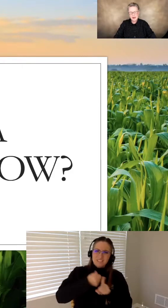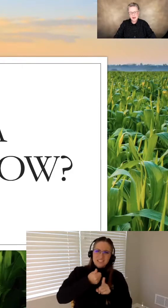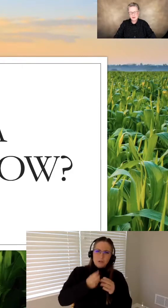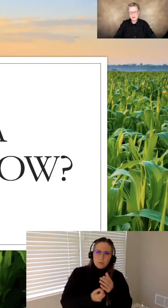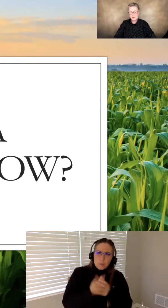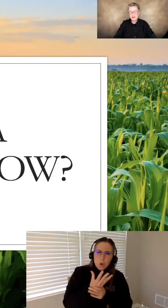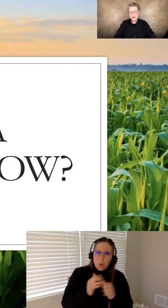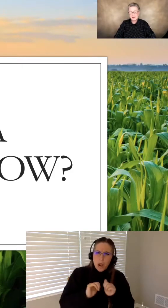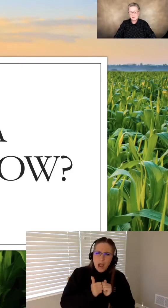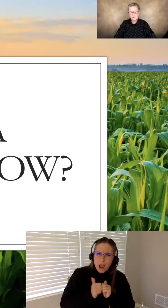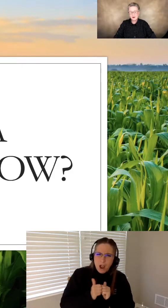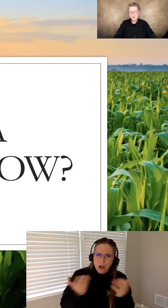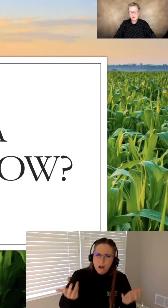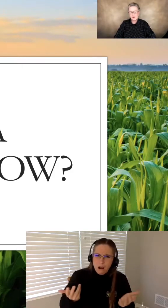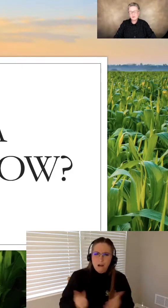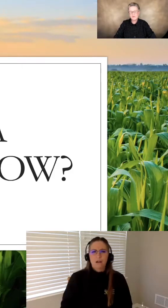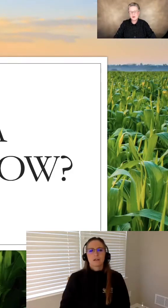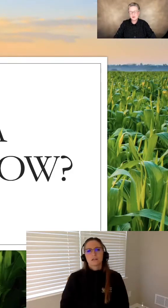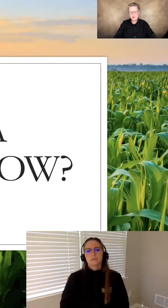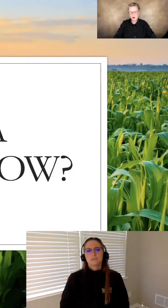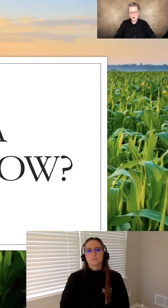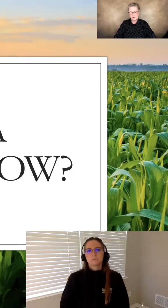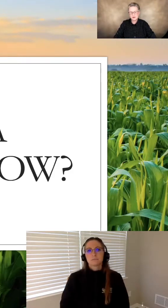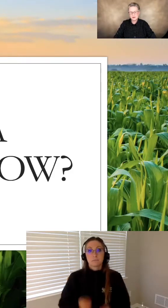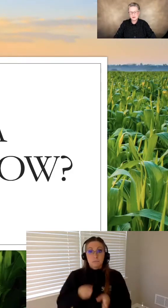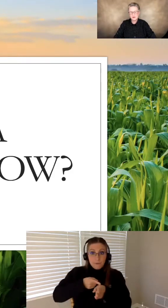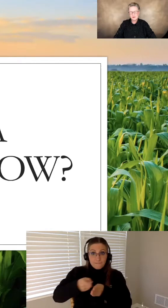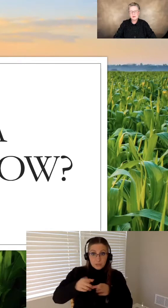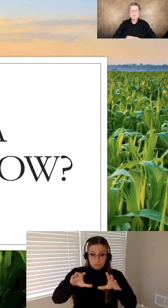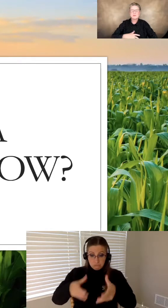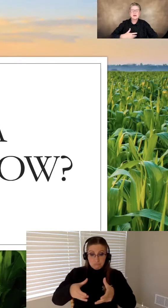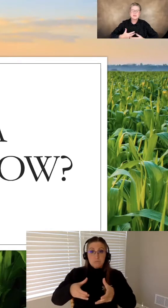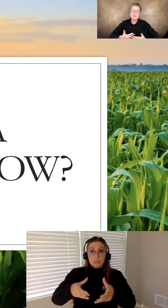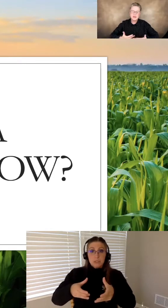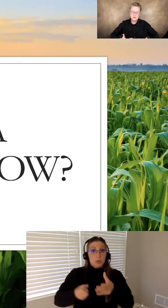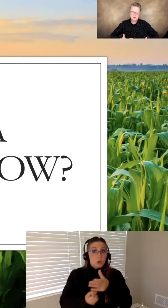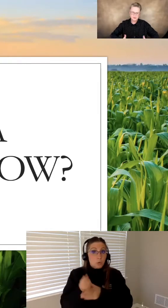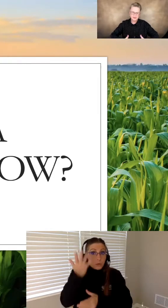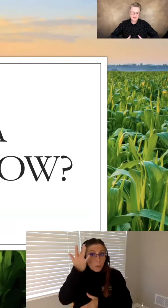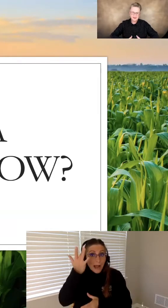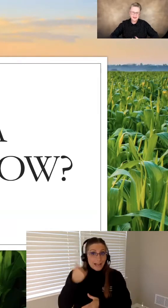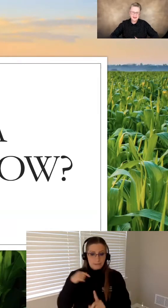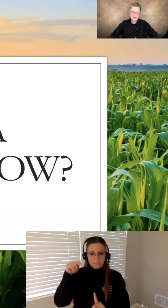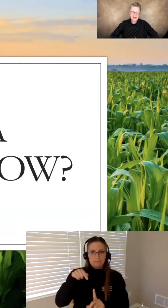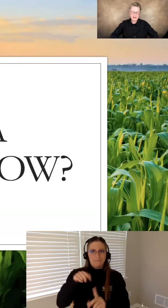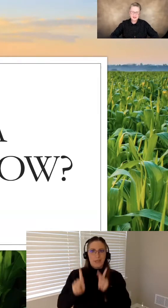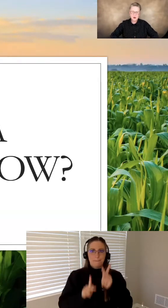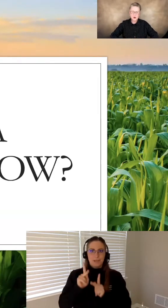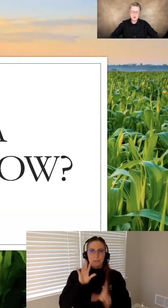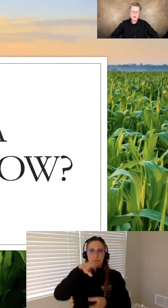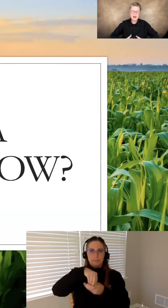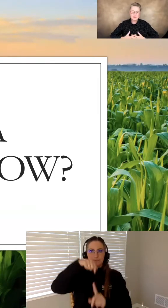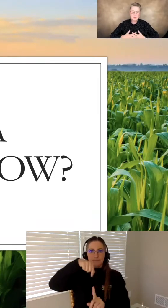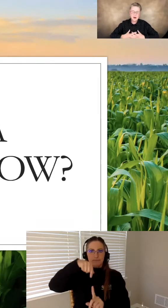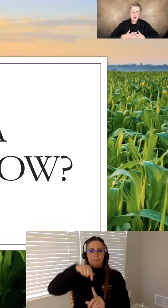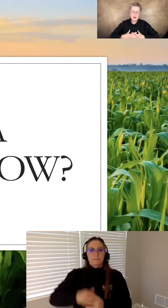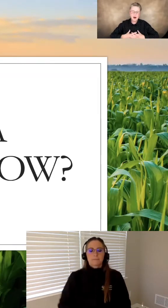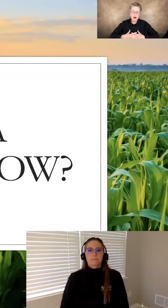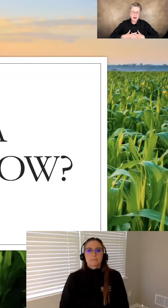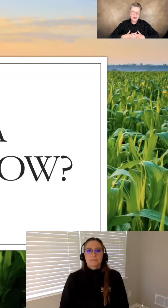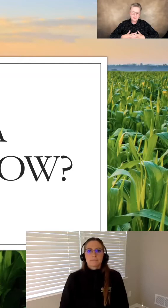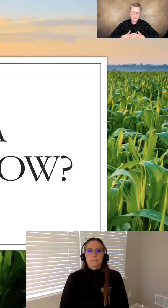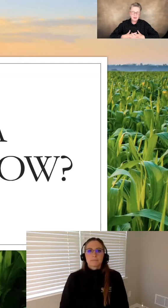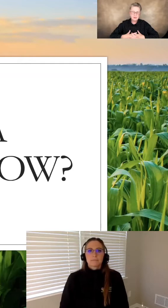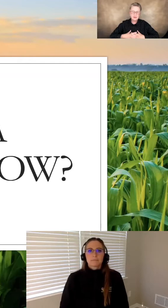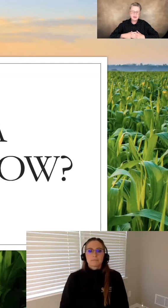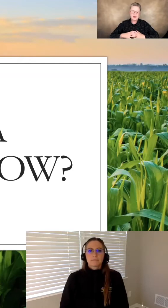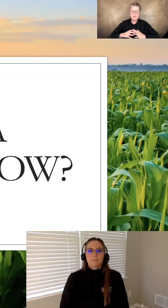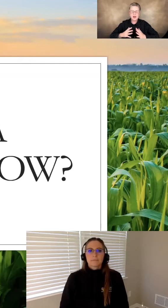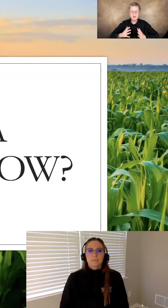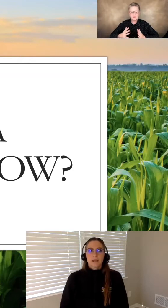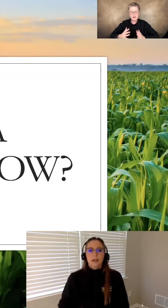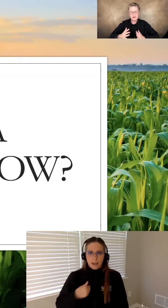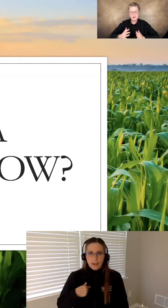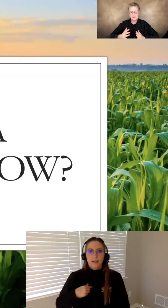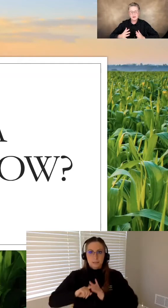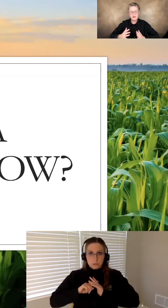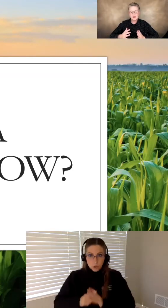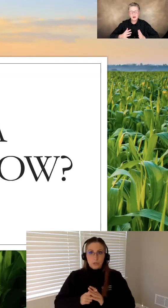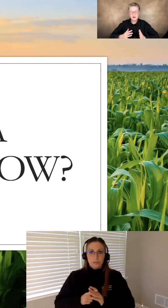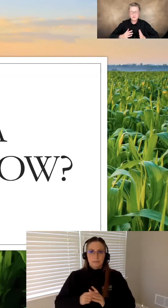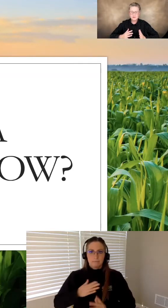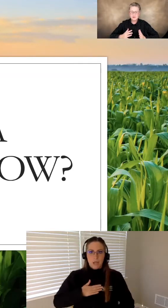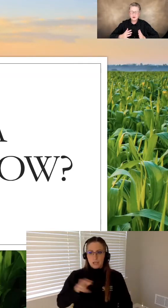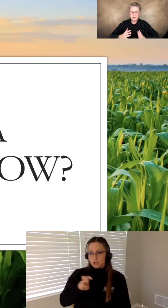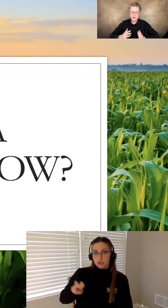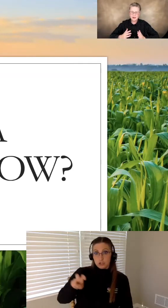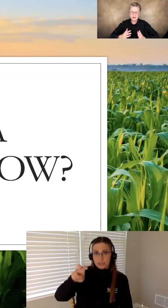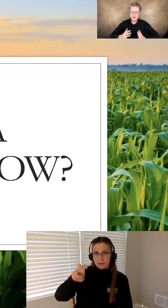and to me a profession grows because of people and so that's where I began my journey of determining